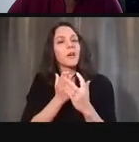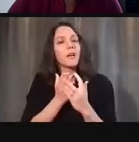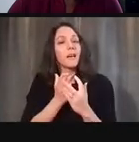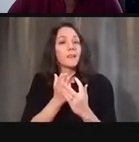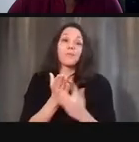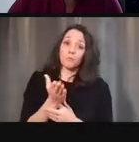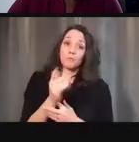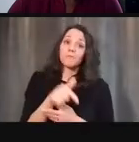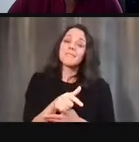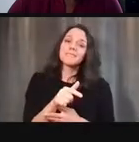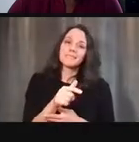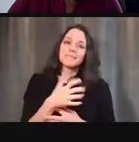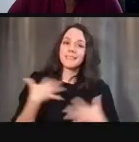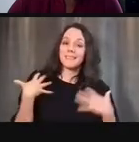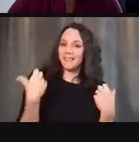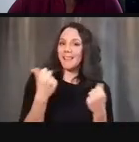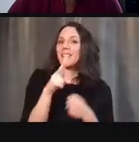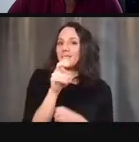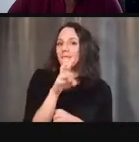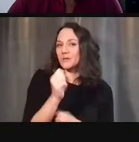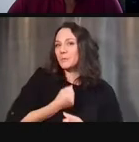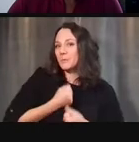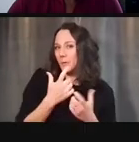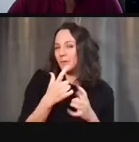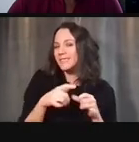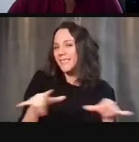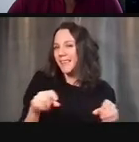So we invited her to co curate with me